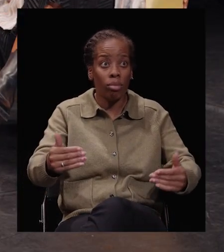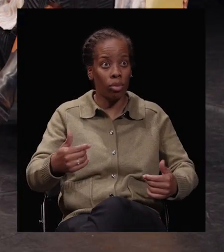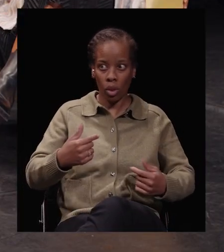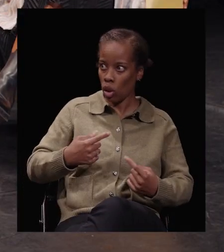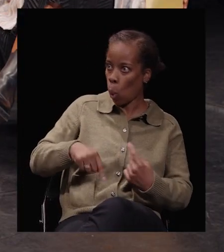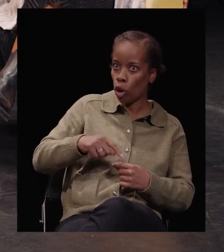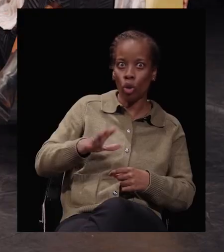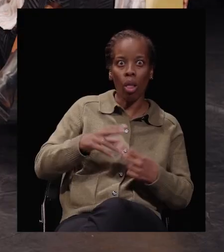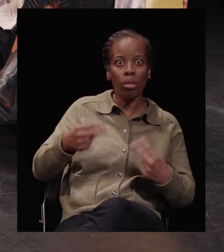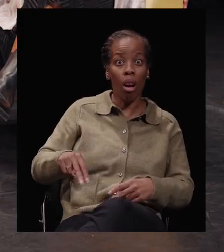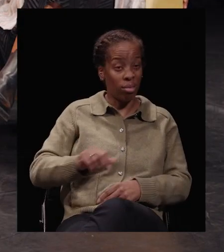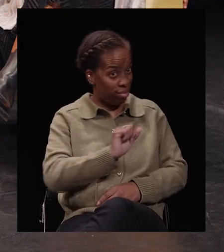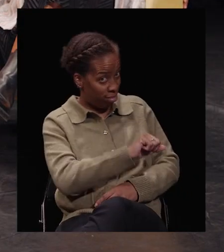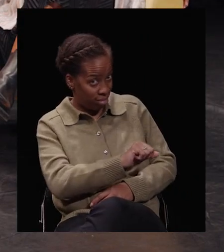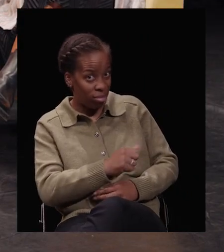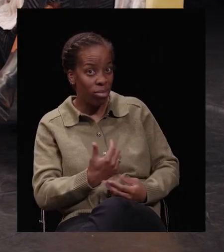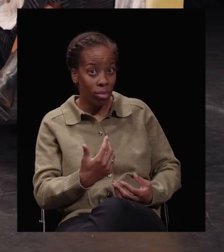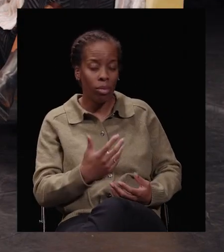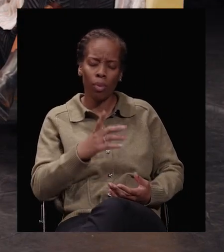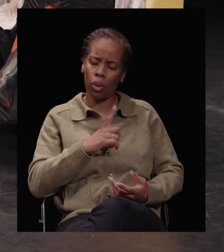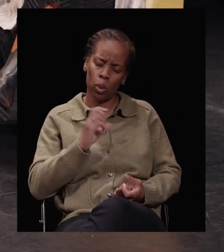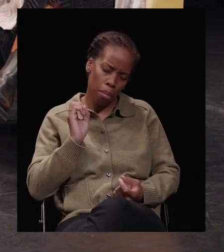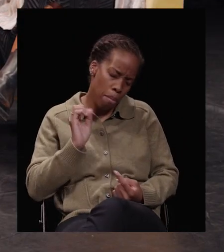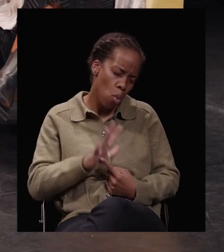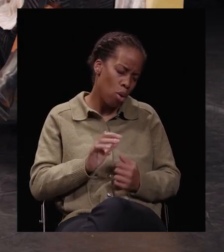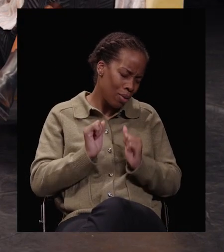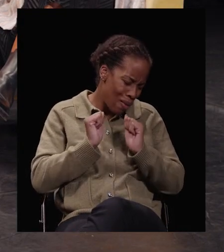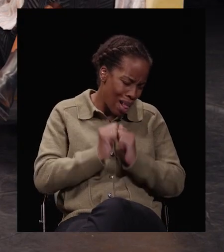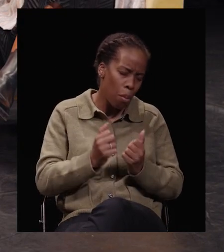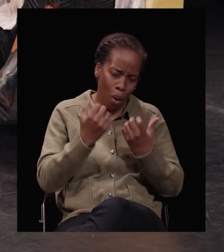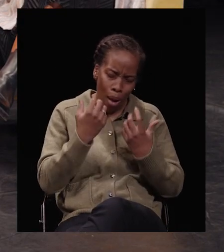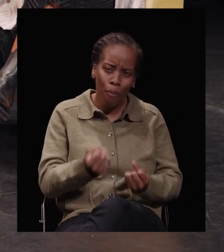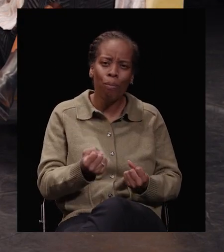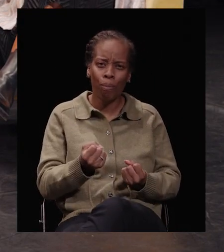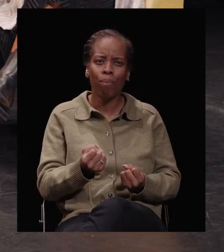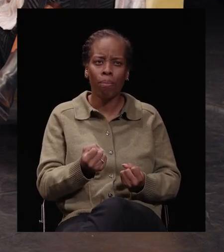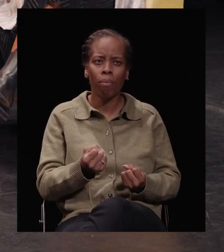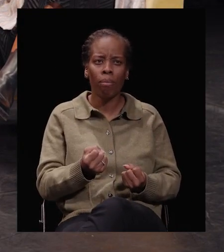We should. Yeah, and that's why I think it's really important and really valuable, 'cause I think often dancing